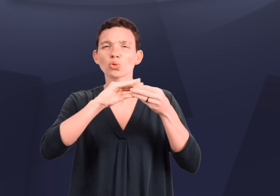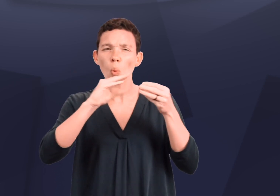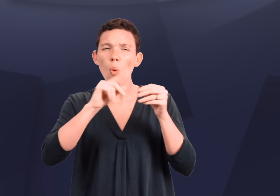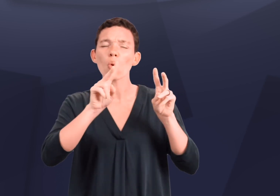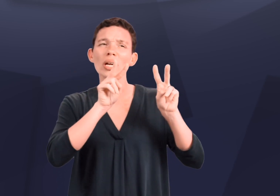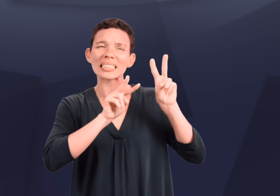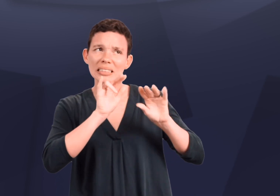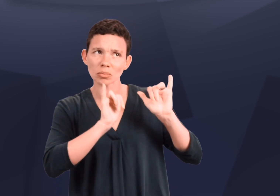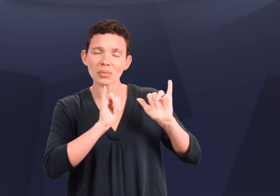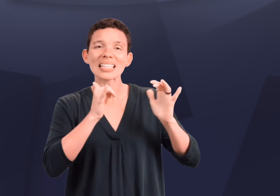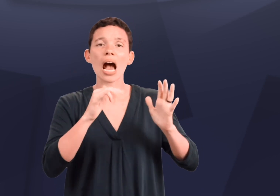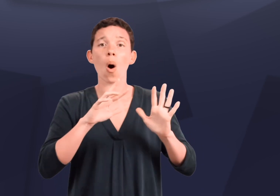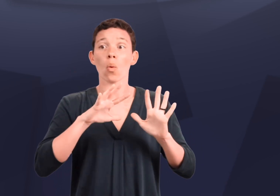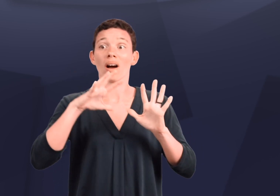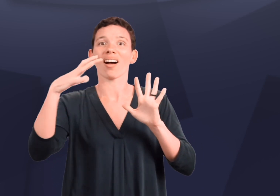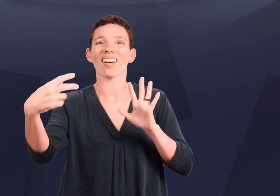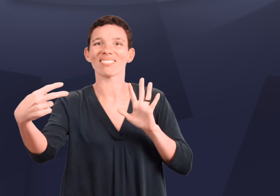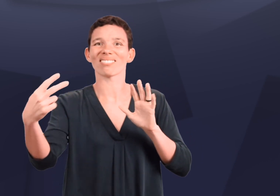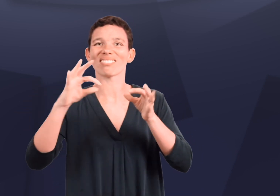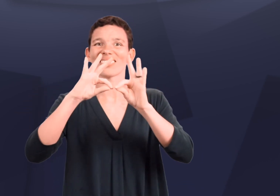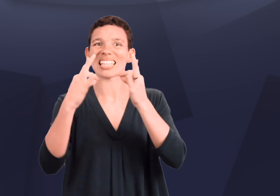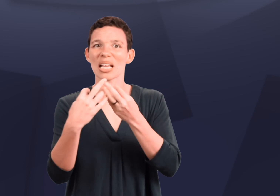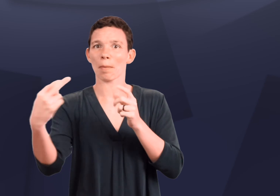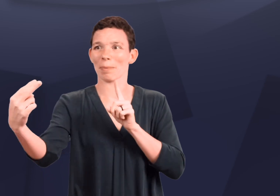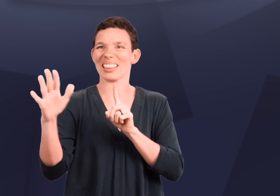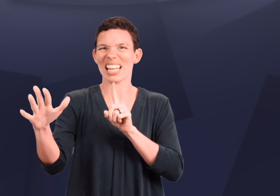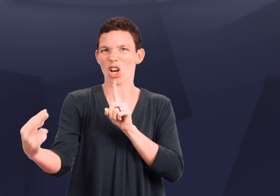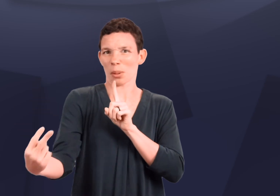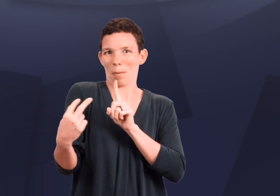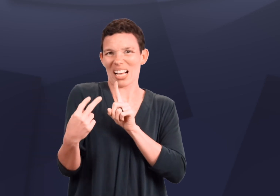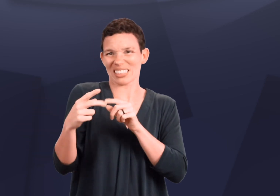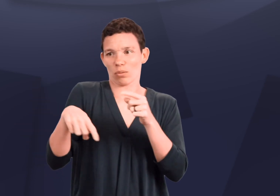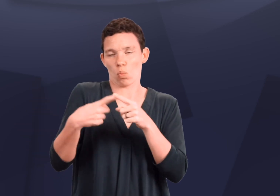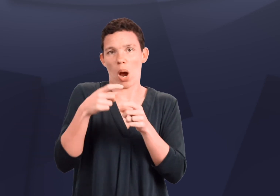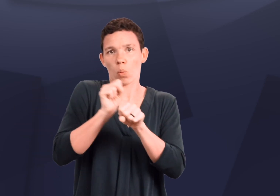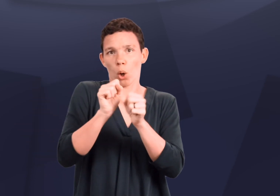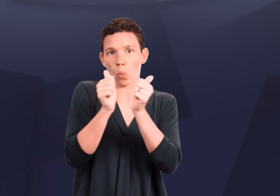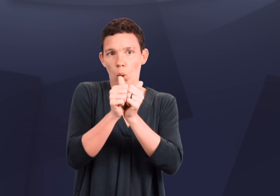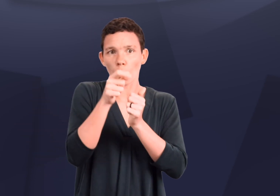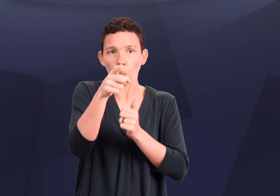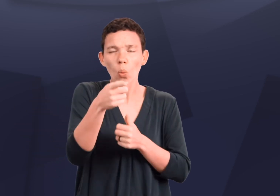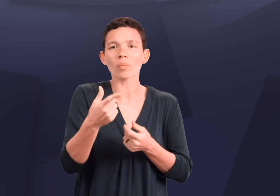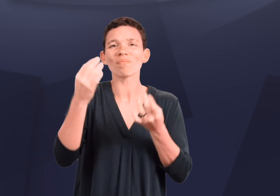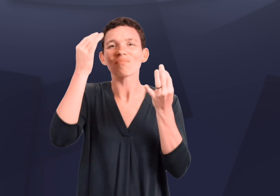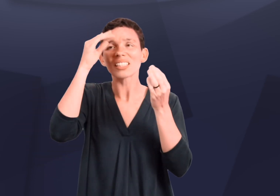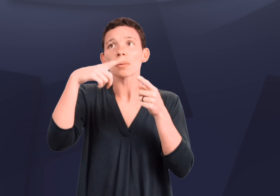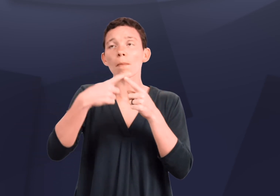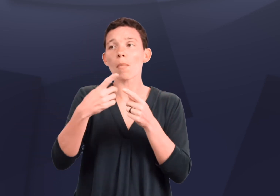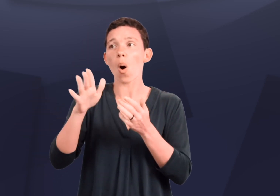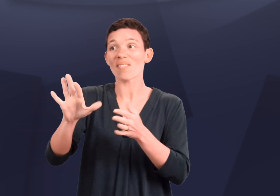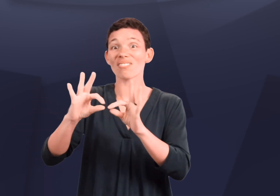Now, within the different stories, there are perspectives to consider from families that you serve when working with you.